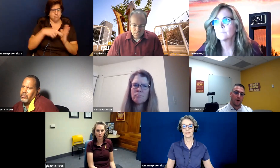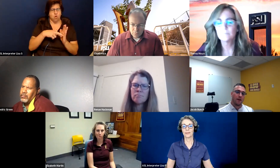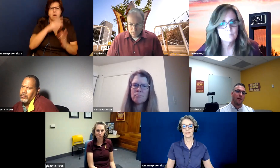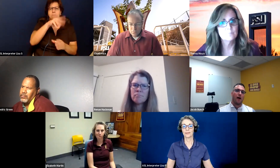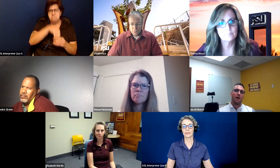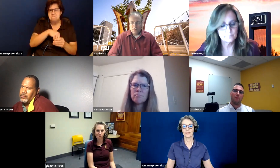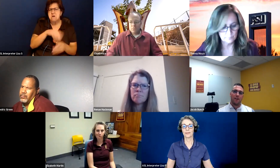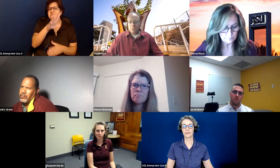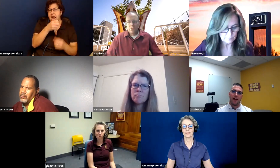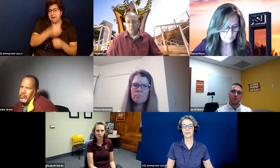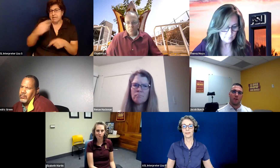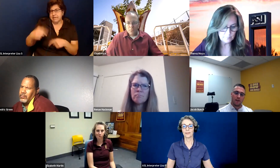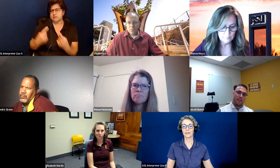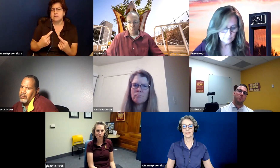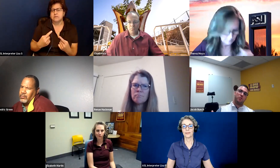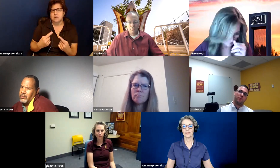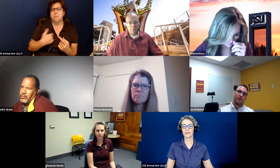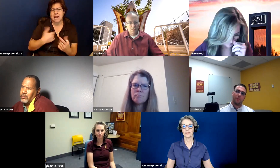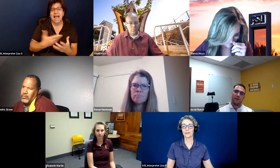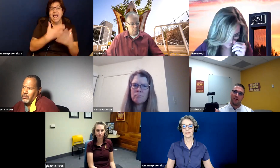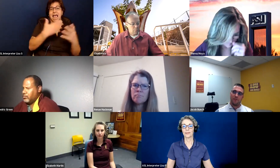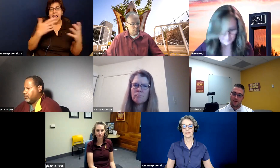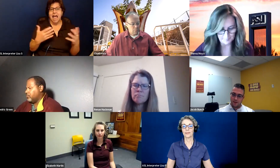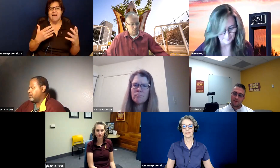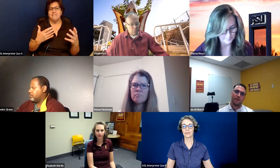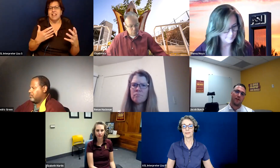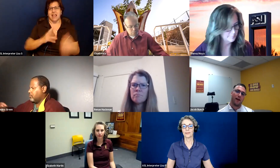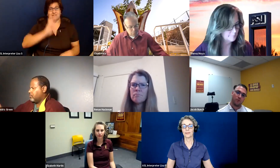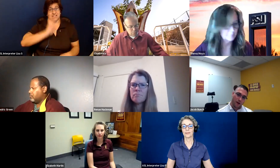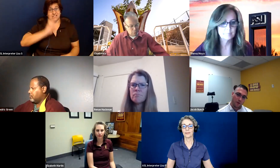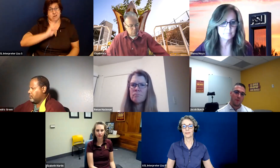but I do have a lot of end user experience in this area as well.